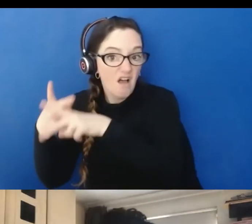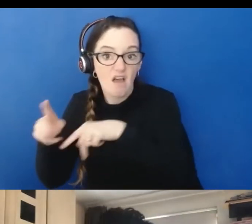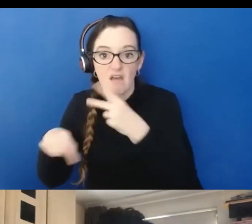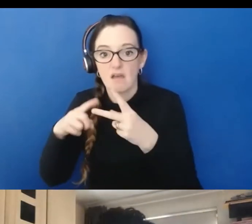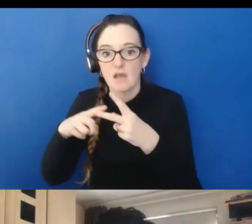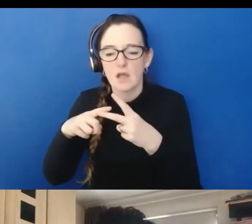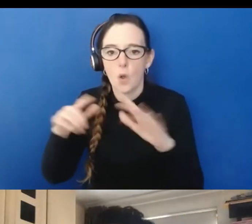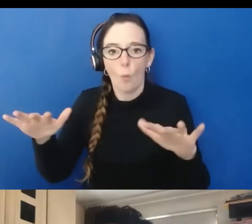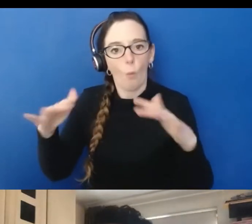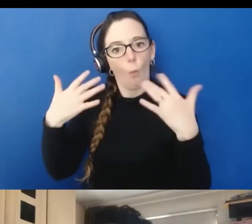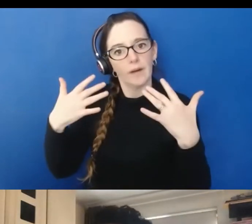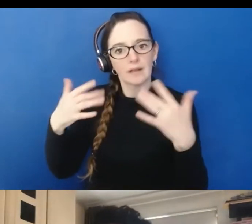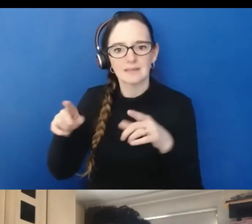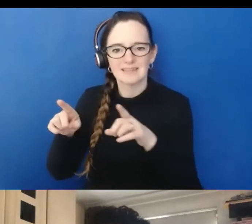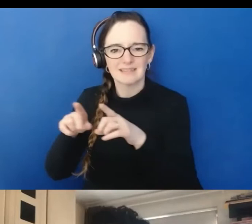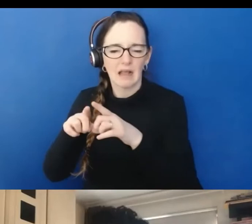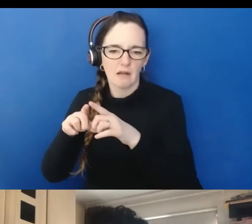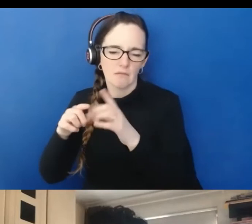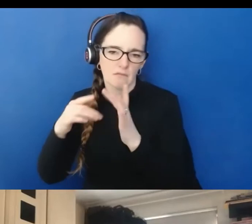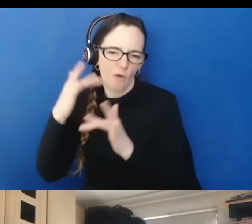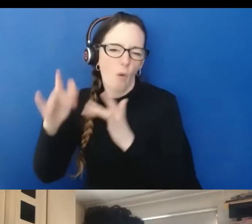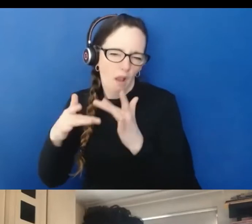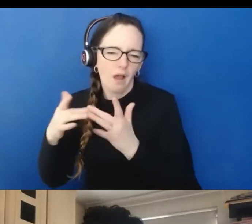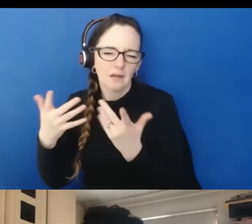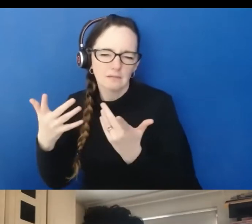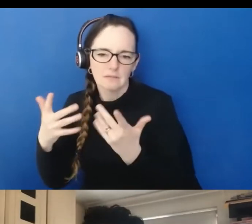tools that we were very much I mean, I was thinking like,